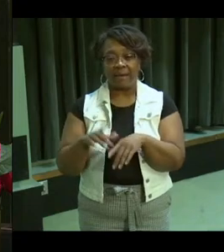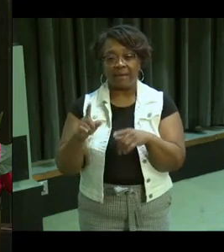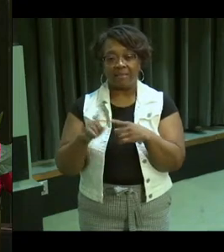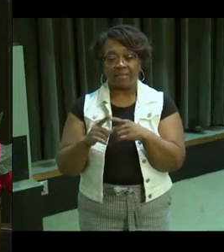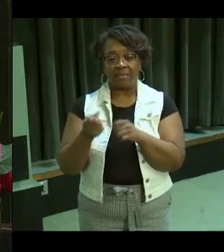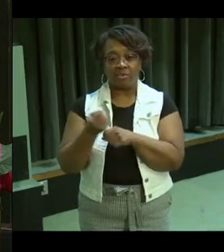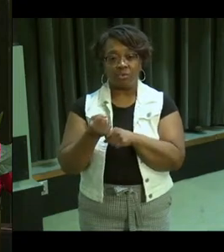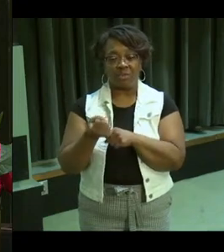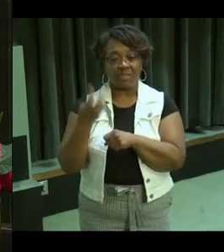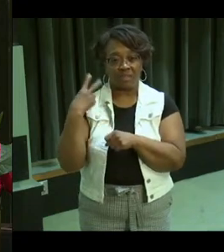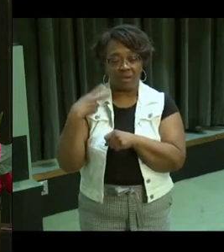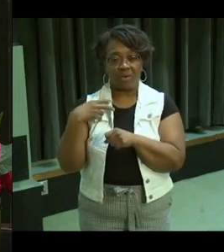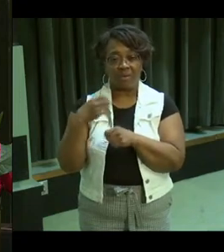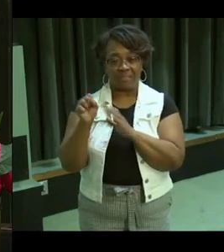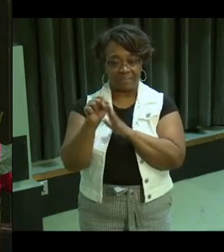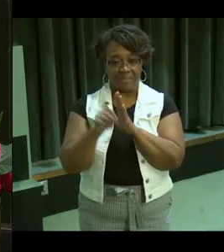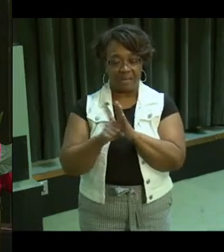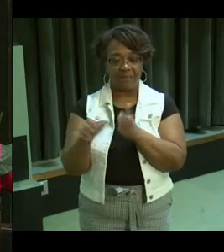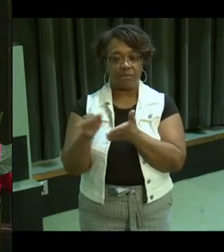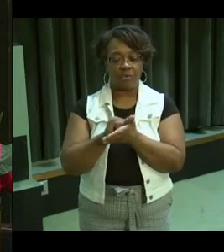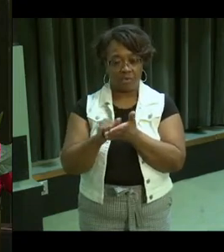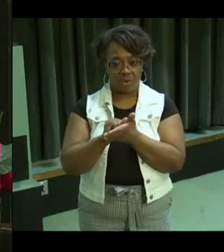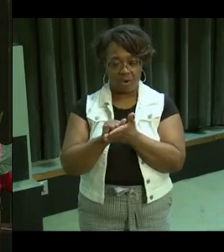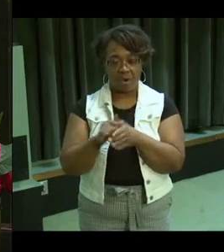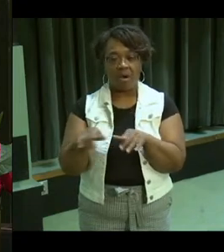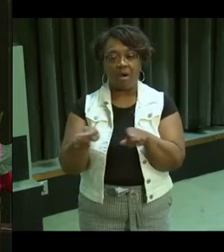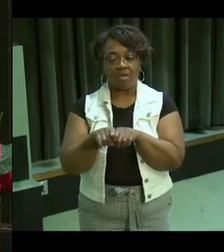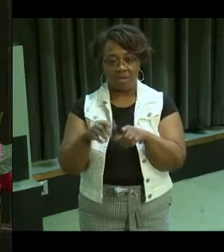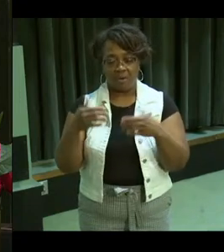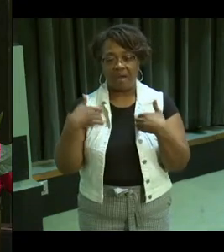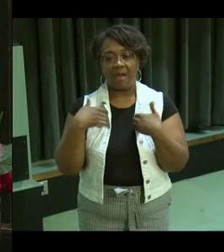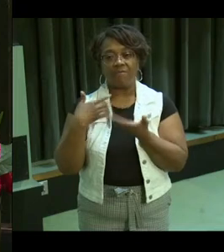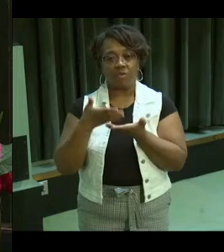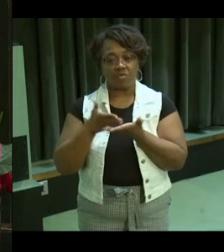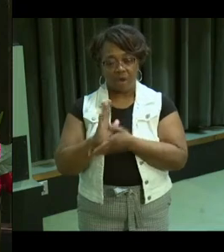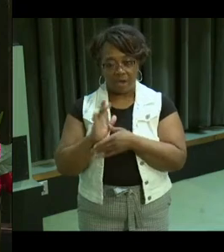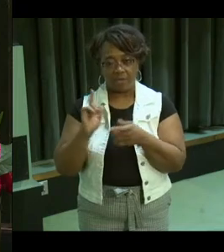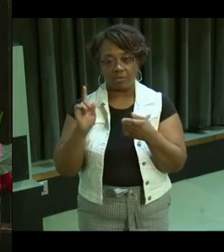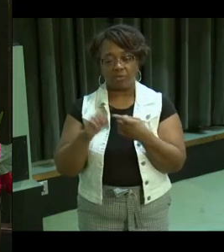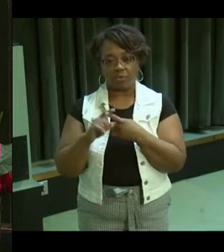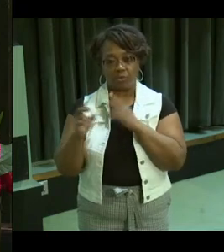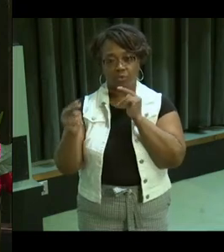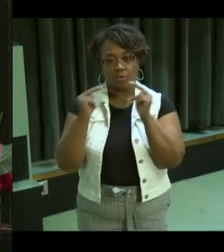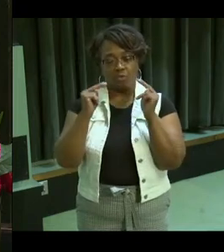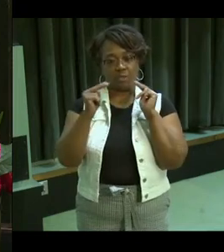until last year or two years ago, when the state of New York